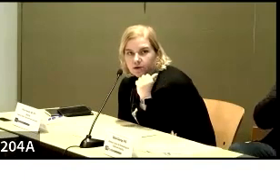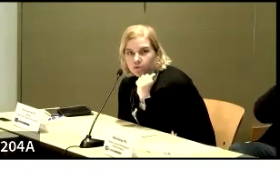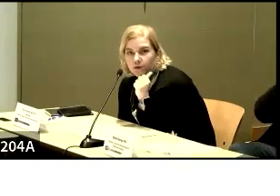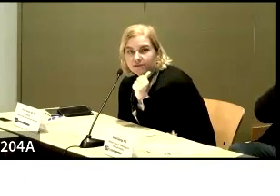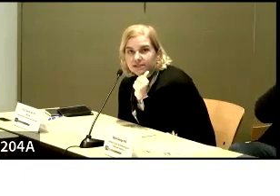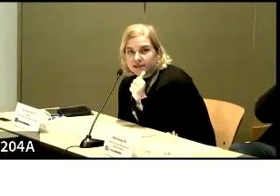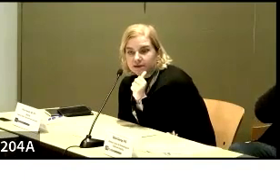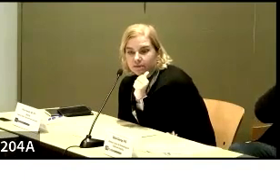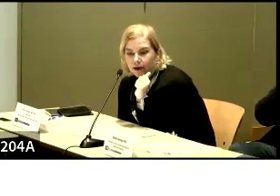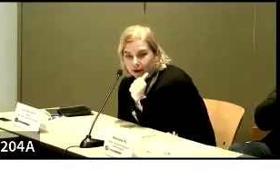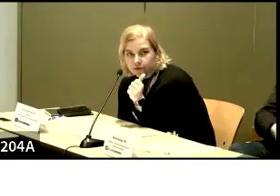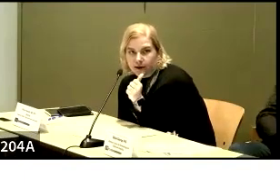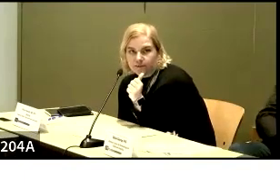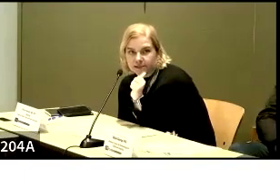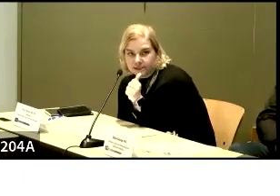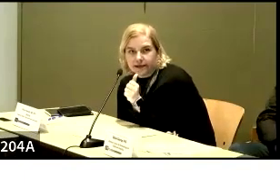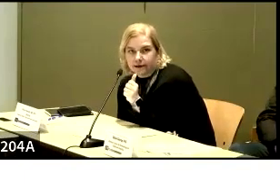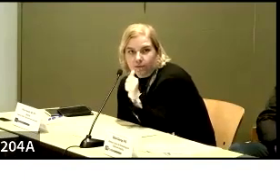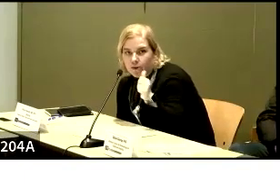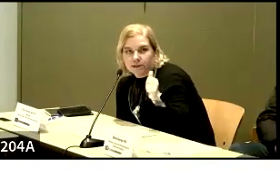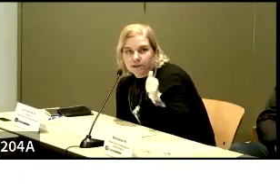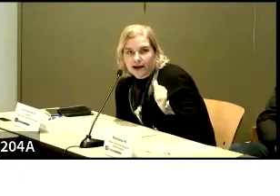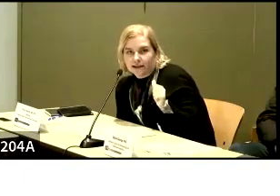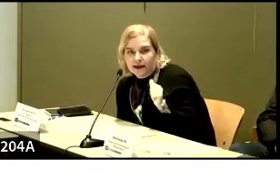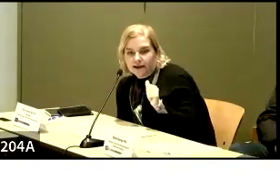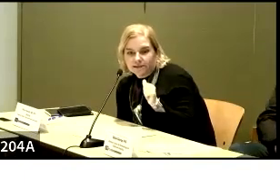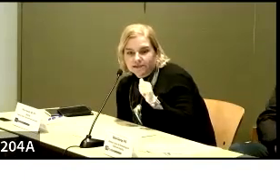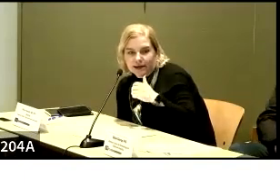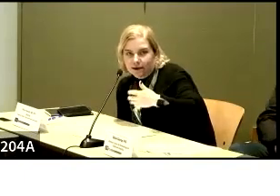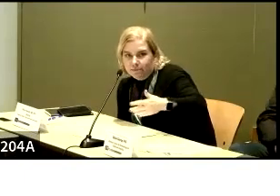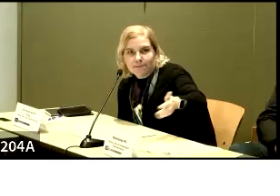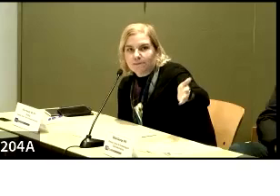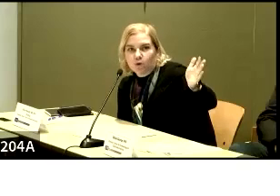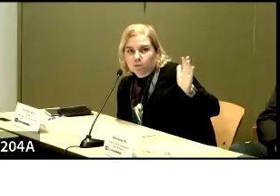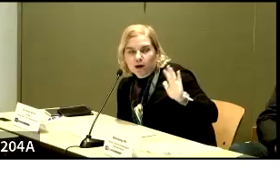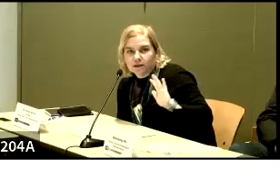You know, we've seen health departments stand up with their hotlines that may be more broadly